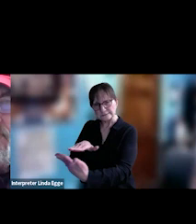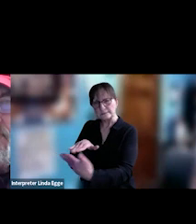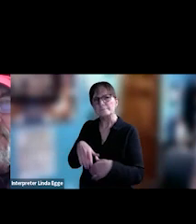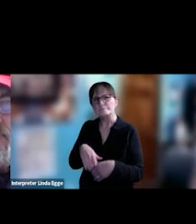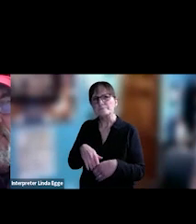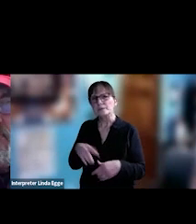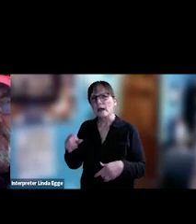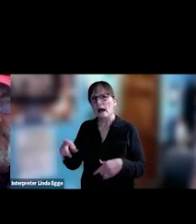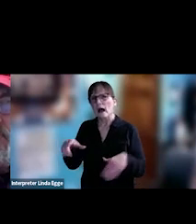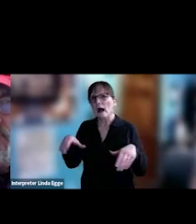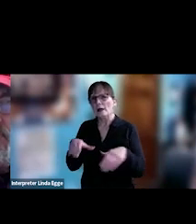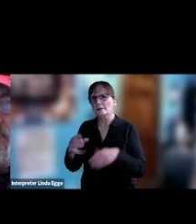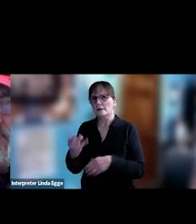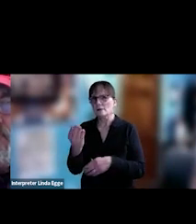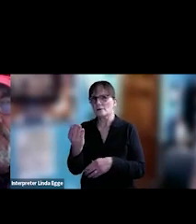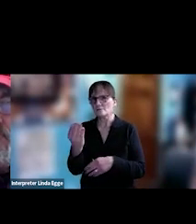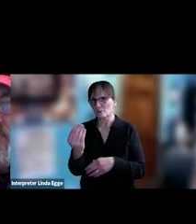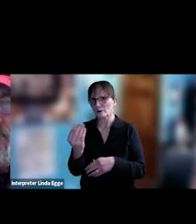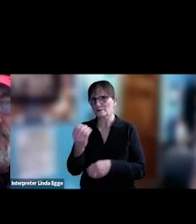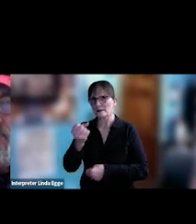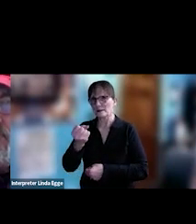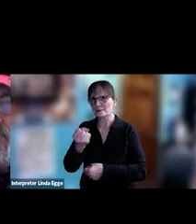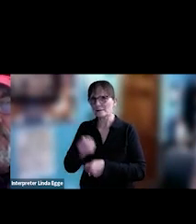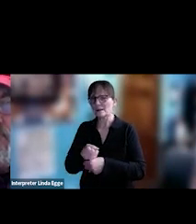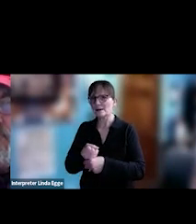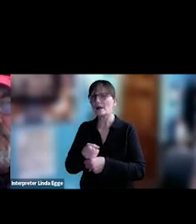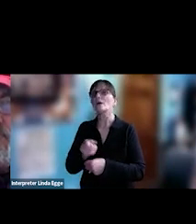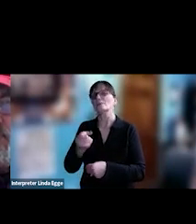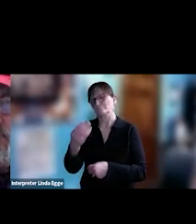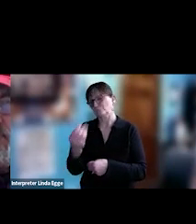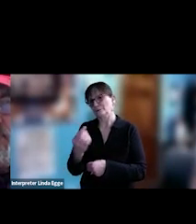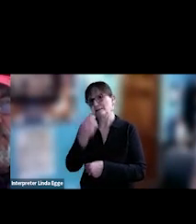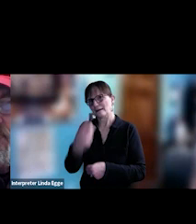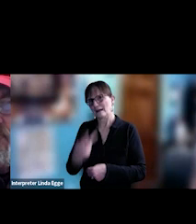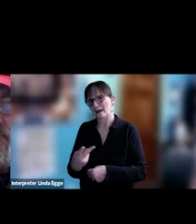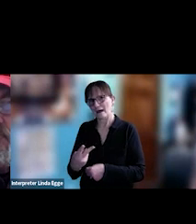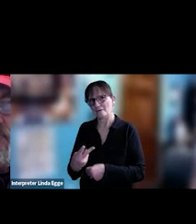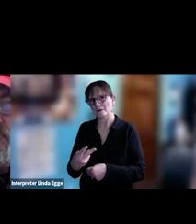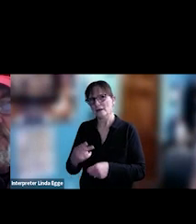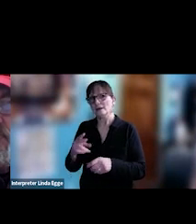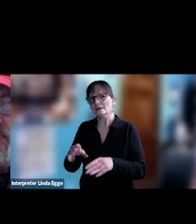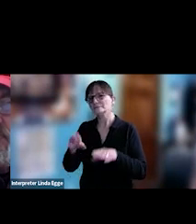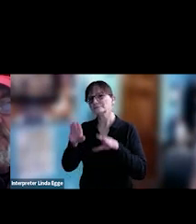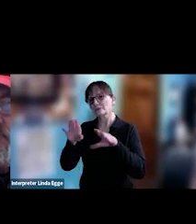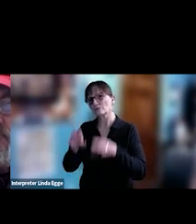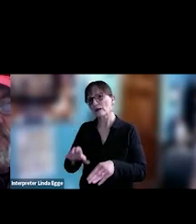I did 14 years, actually 14 and a half years with Greater Cincinnati Behavioral Health Services,